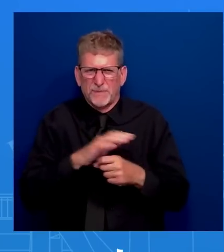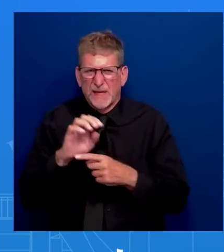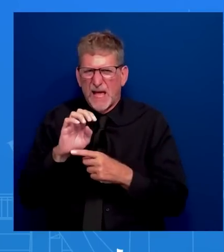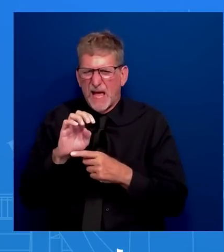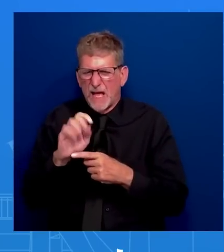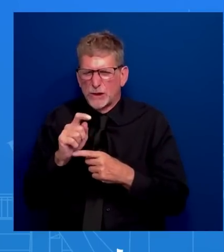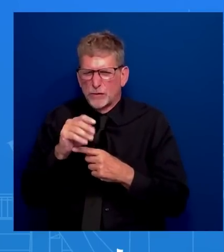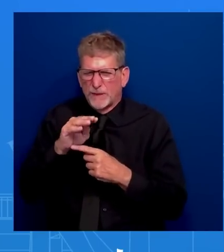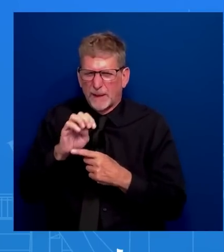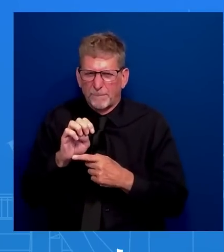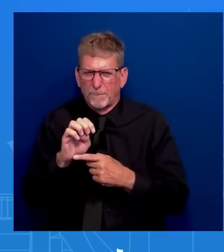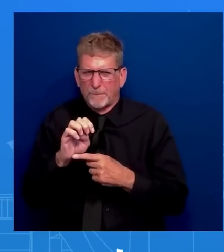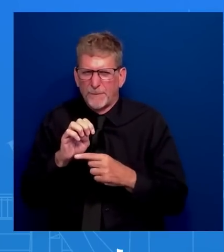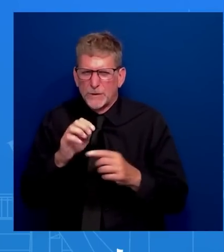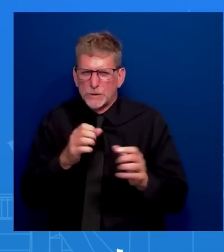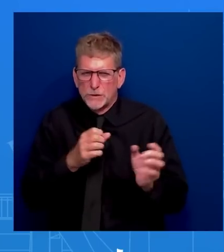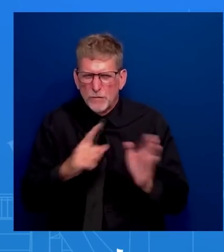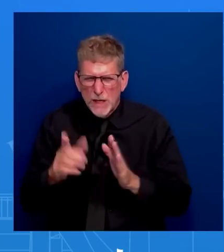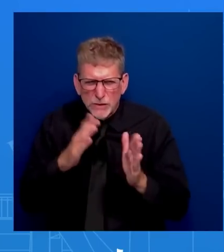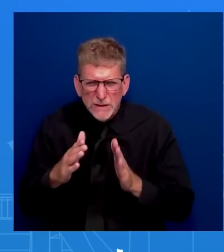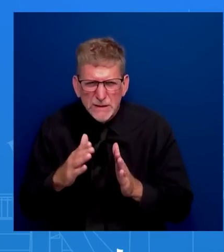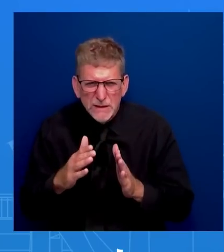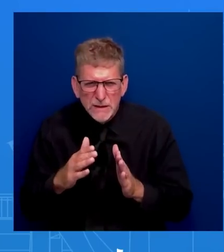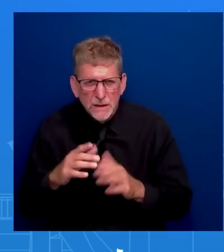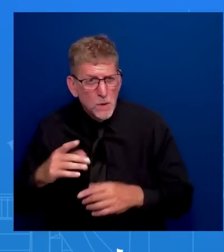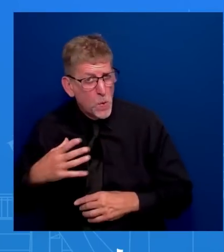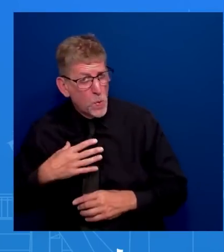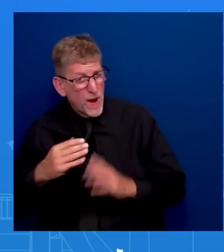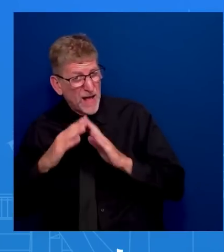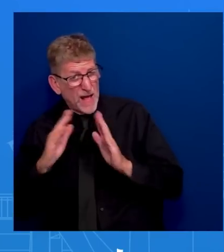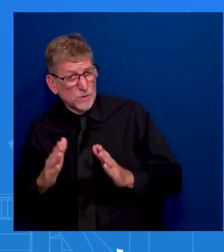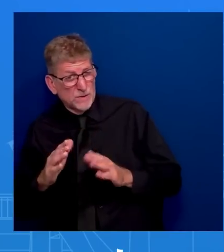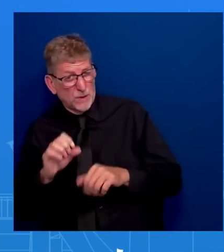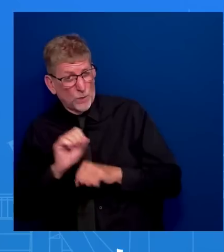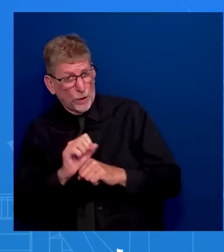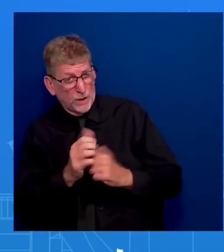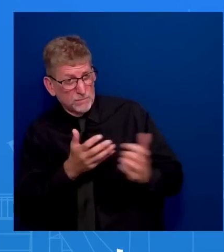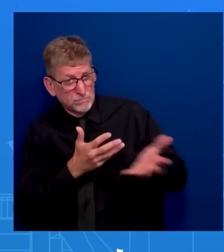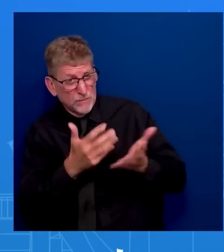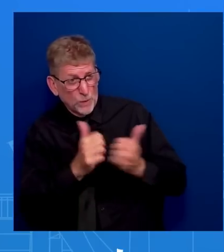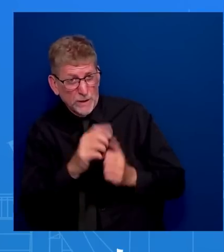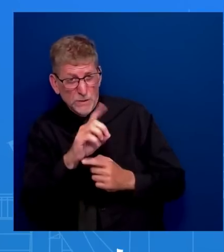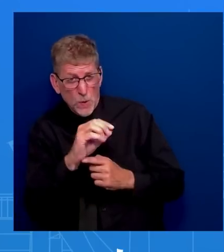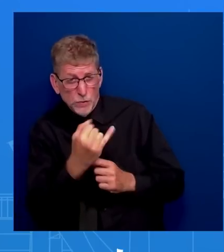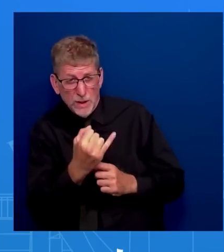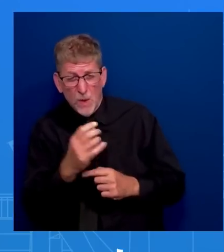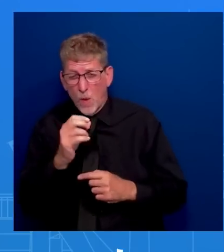DHS, or other departments about preparing for possible violence